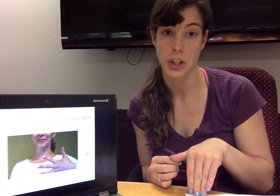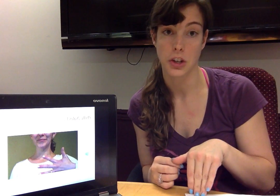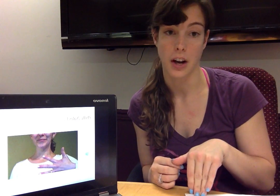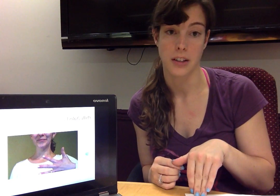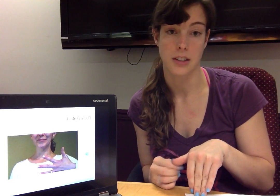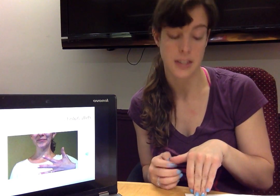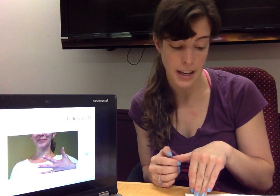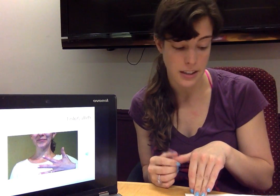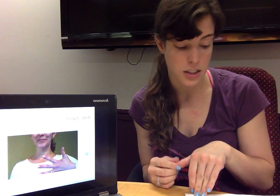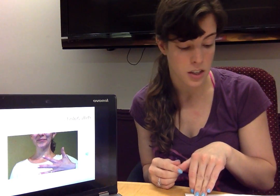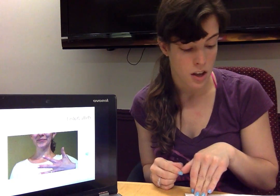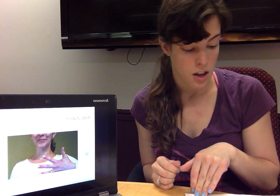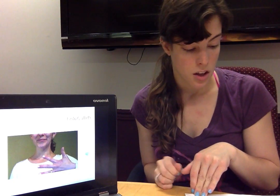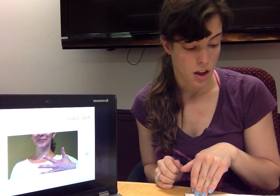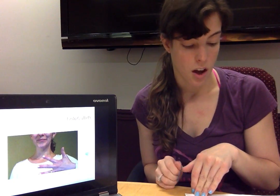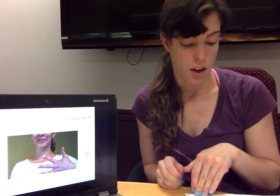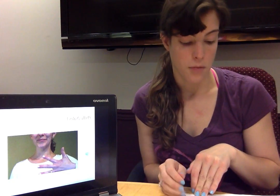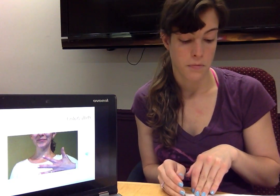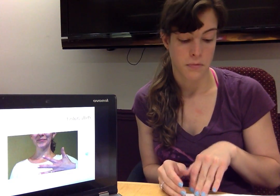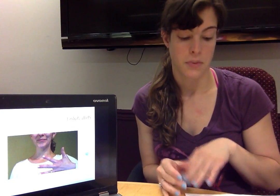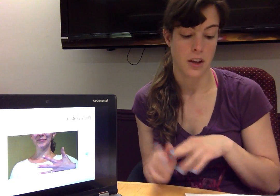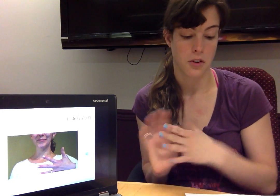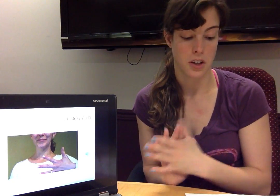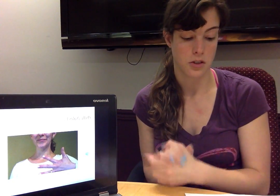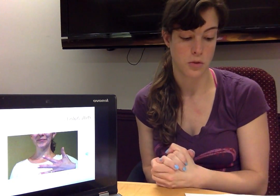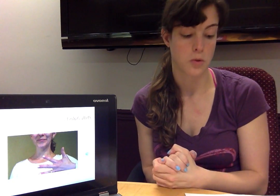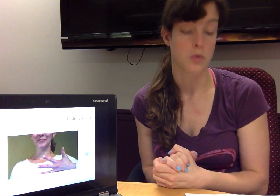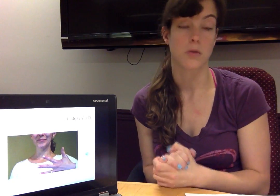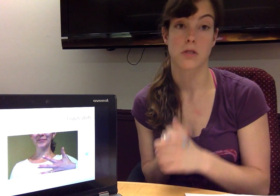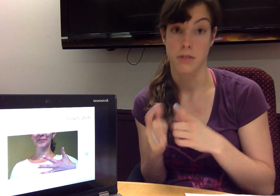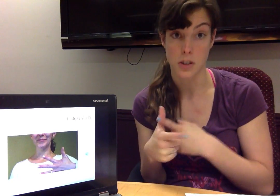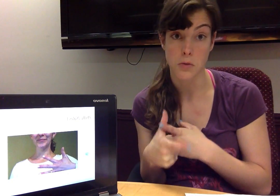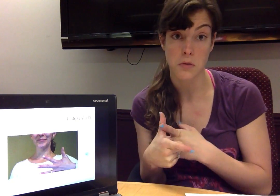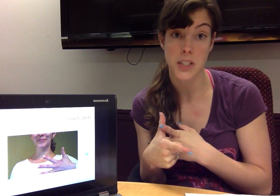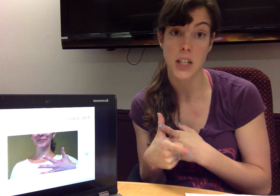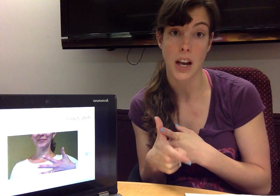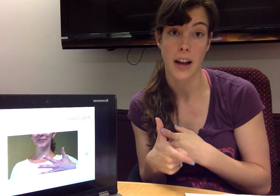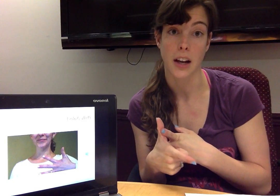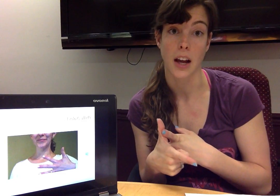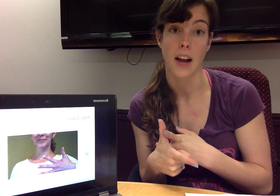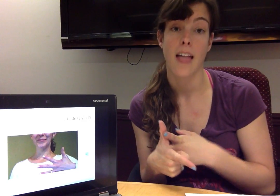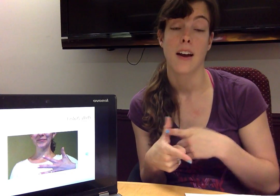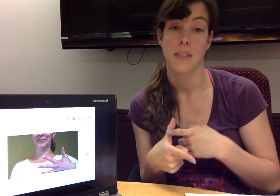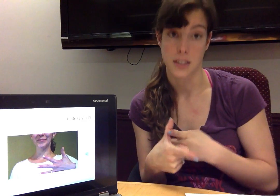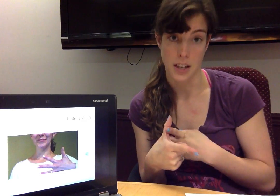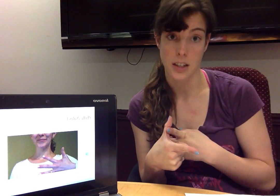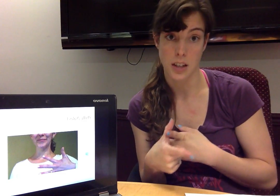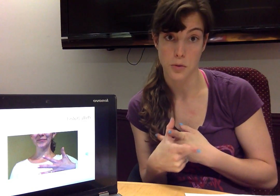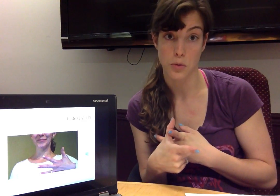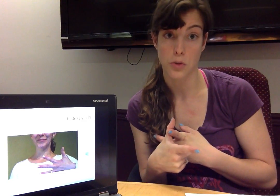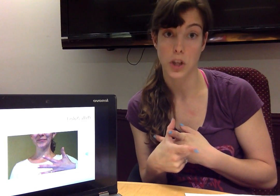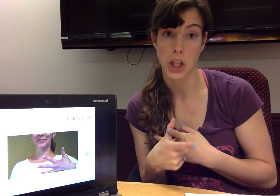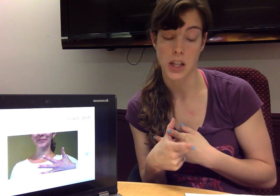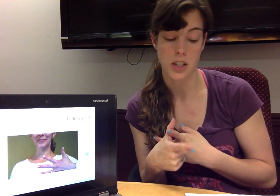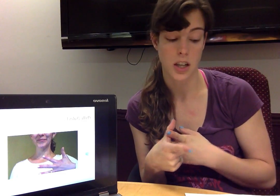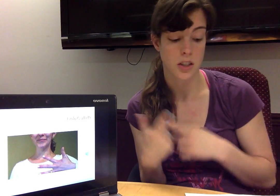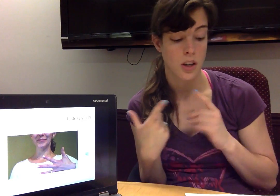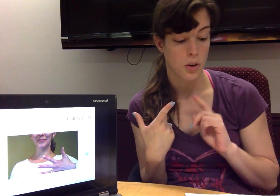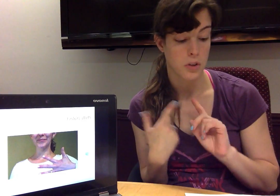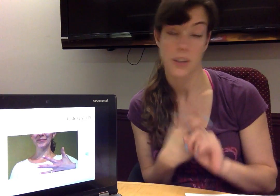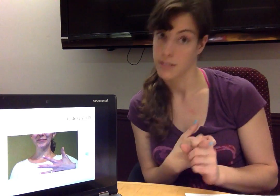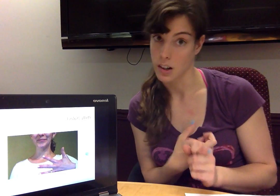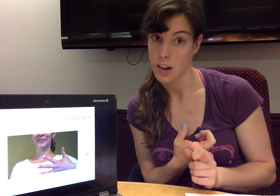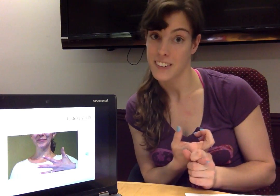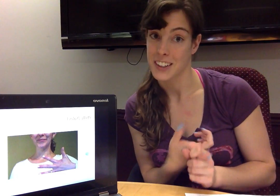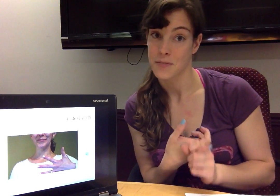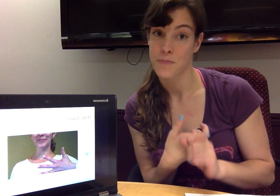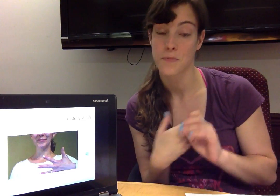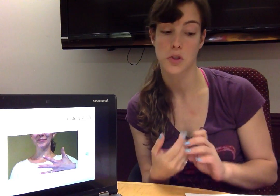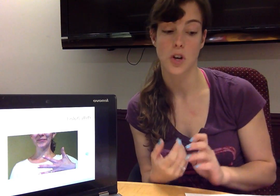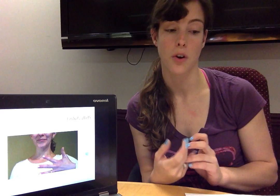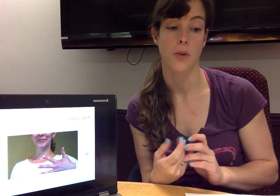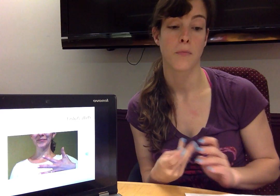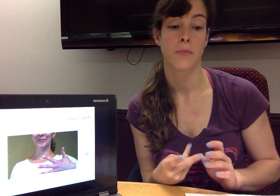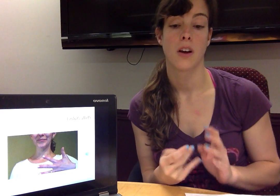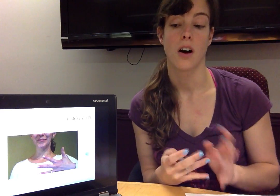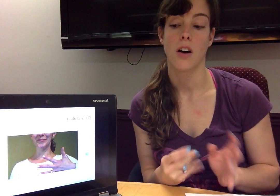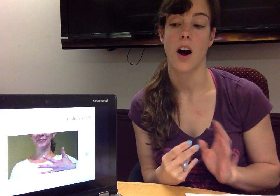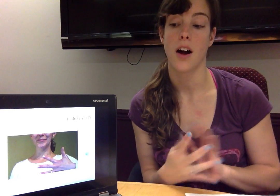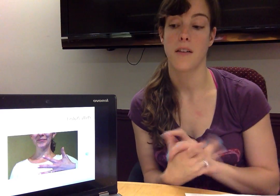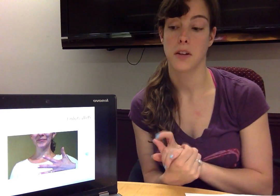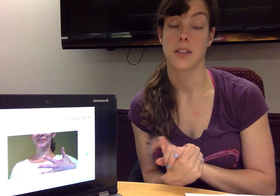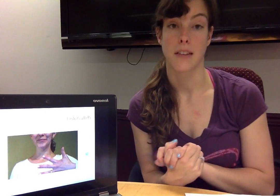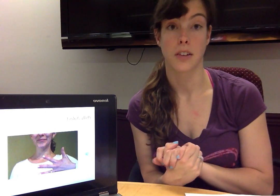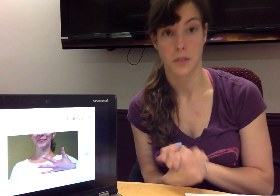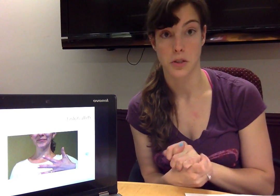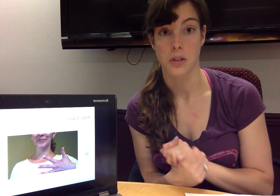Gallaudet and Clerc came to the united states they created two schools. The first one was in connecticut the second deaf school in the United States is in Philadelphia so alot